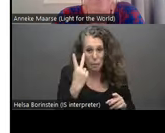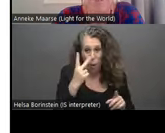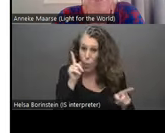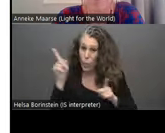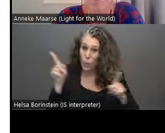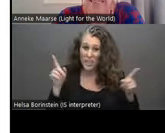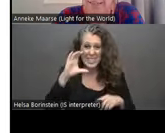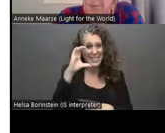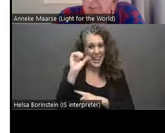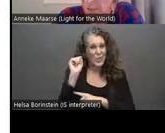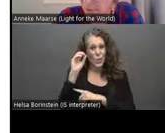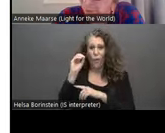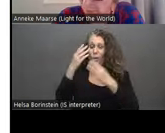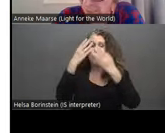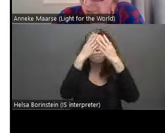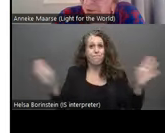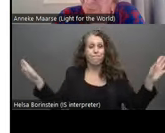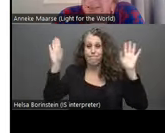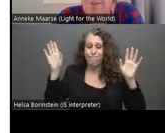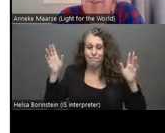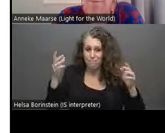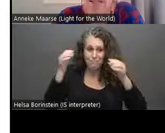15:30:21 actors that are active in the field of livelihood developments.